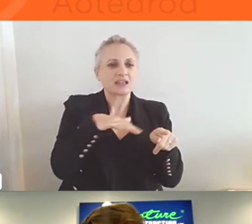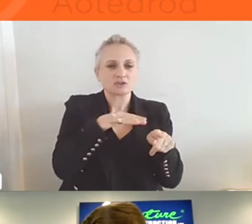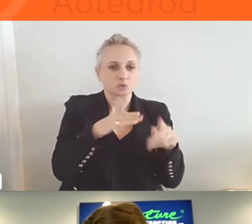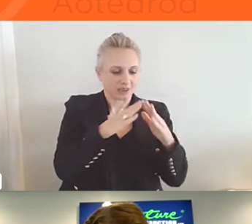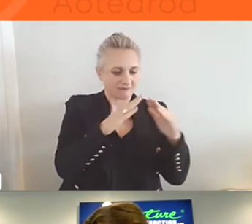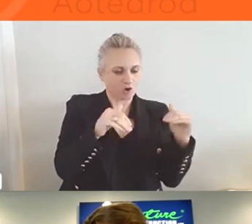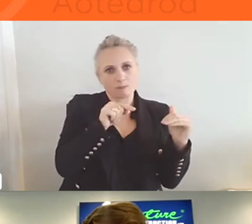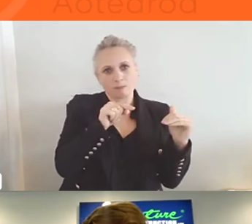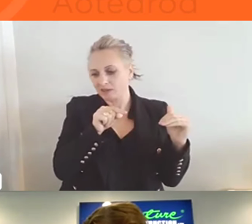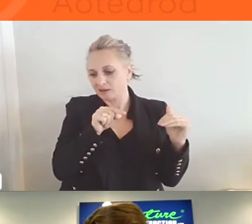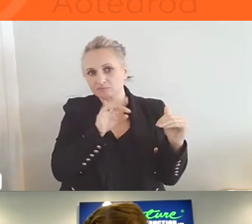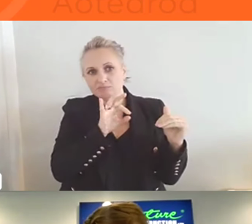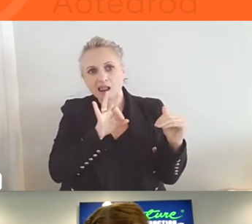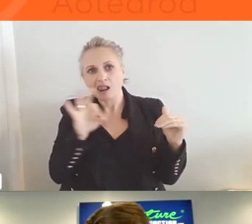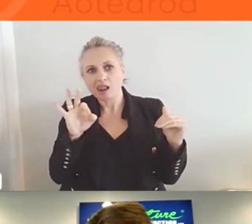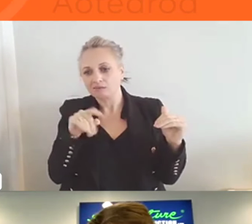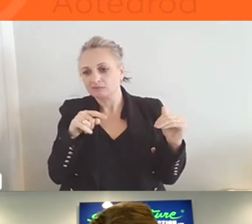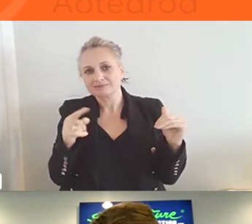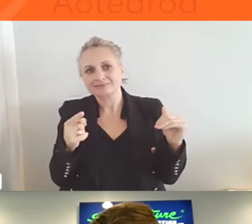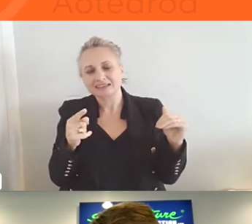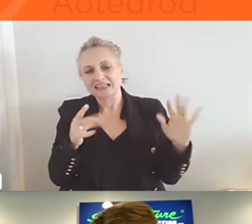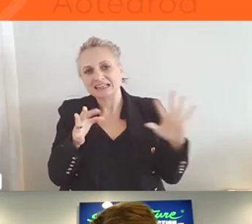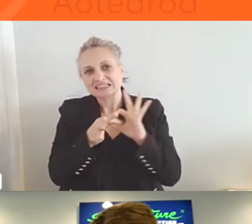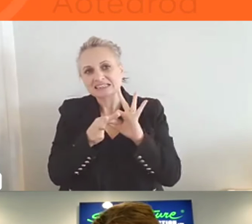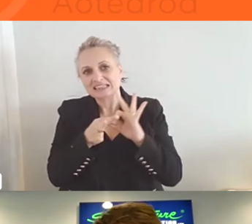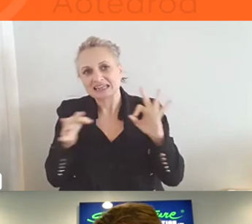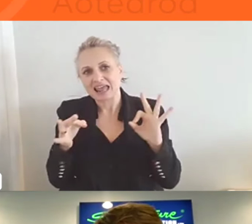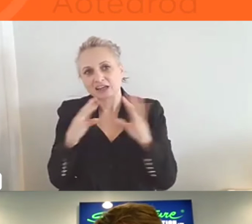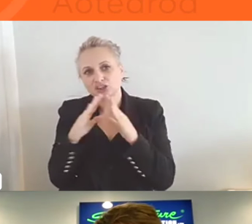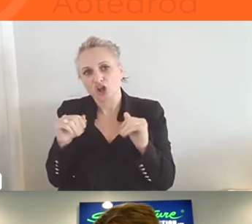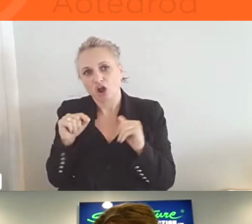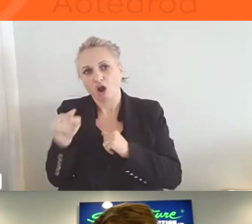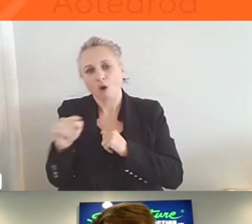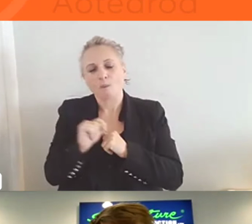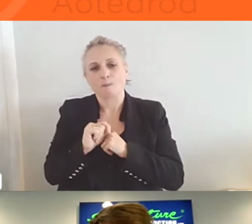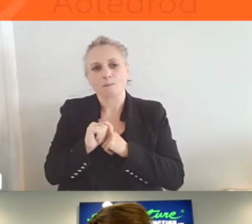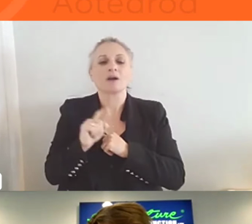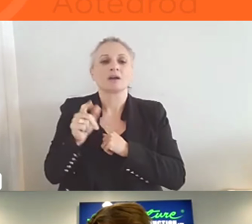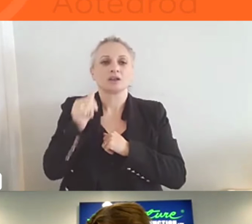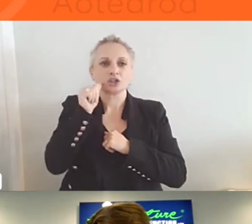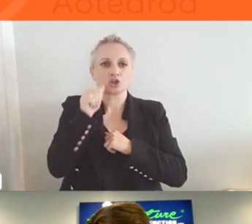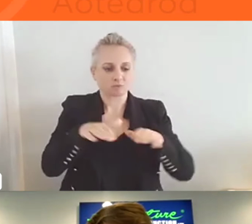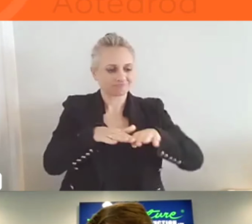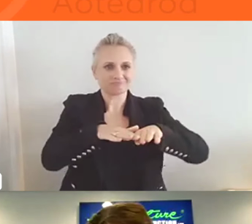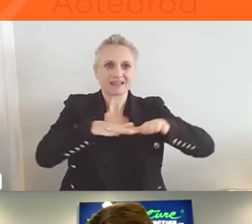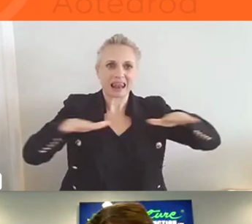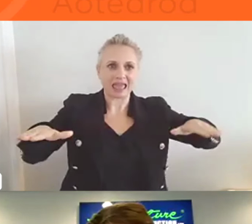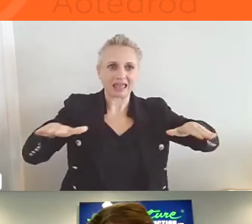ideal place to have a unit attached to a family home, whether that's